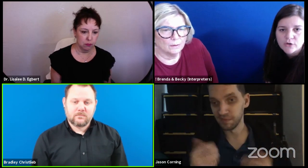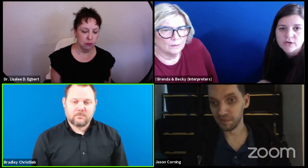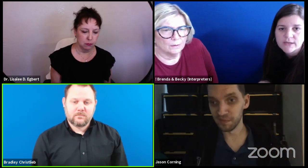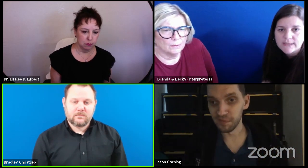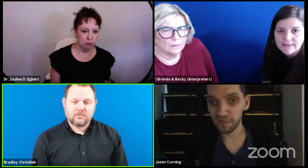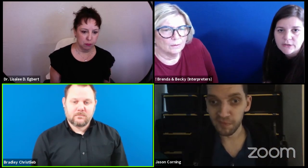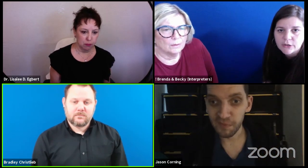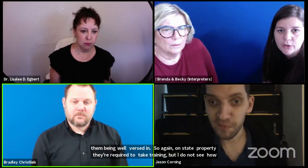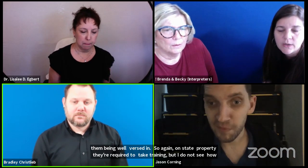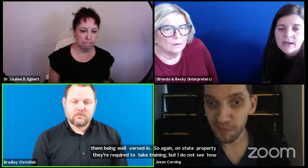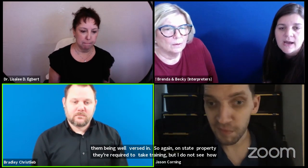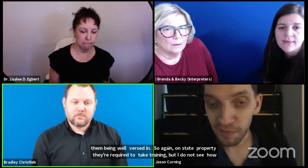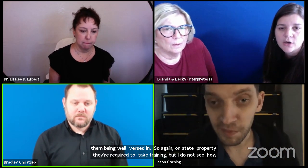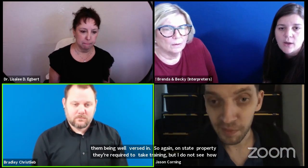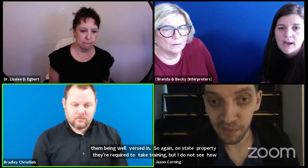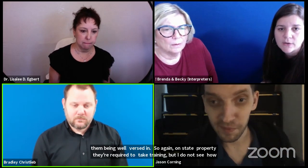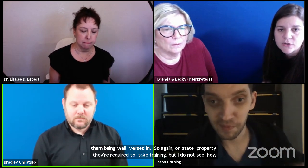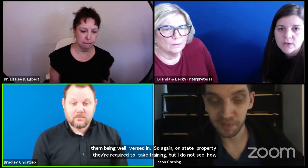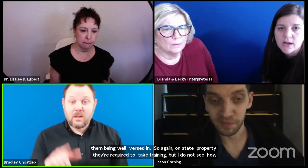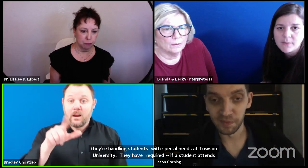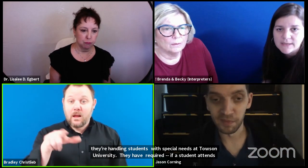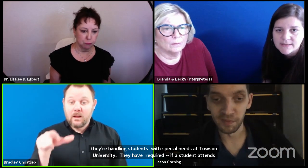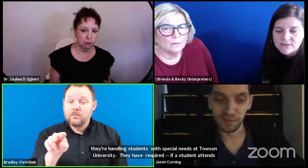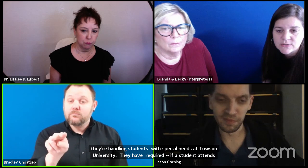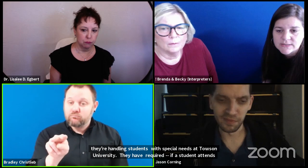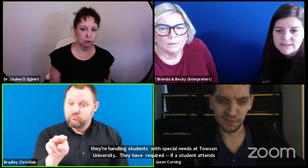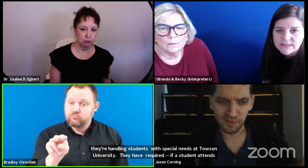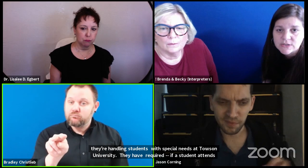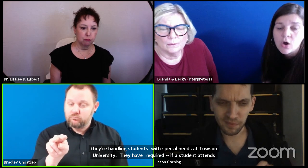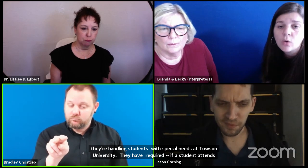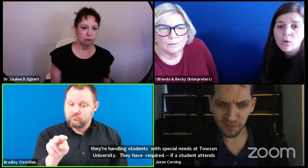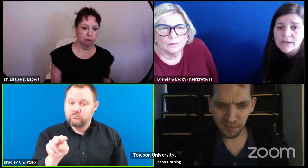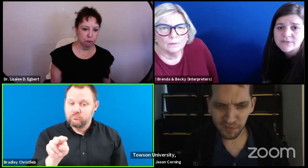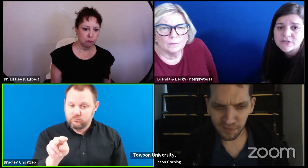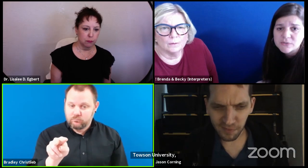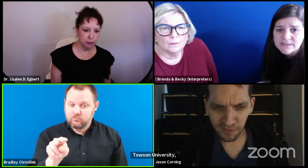training that they know how to accommodate that student's needs, or individuals' needs